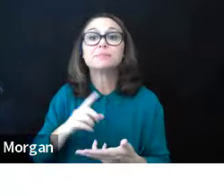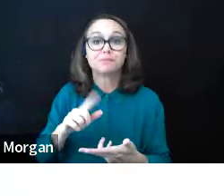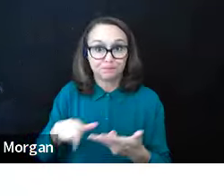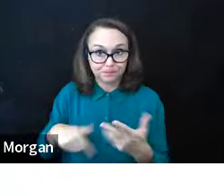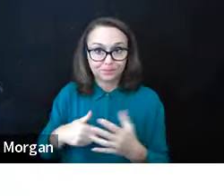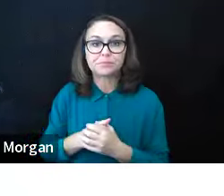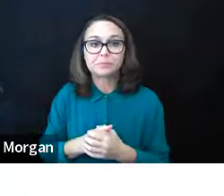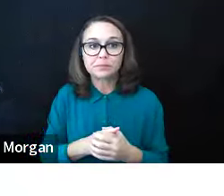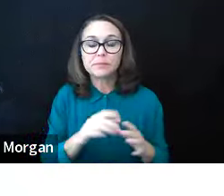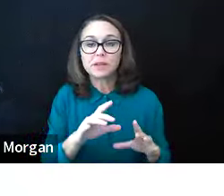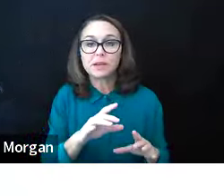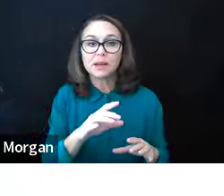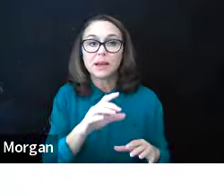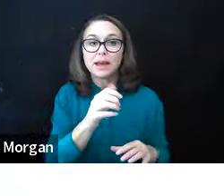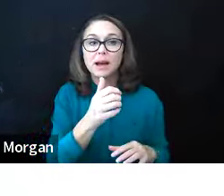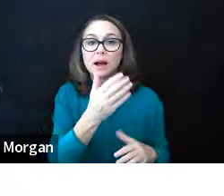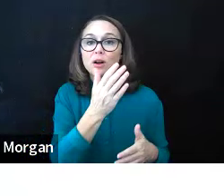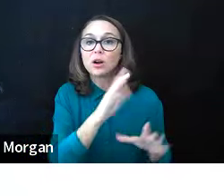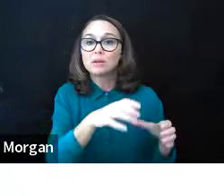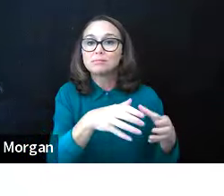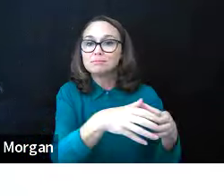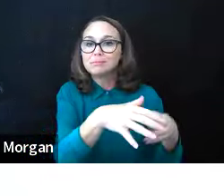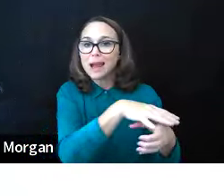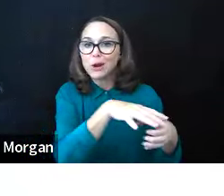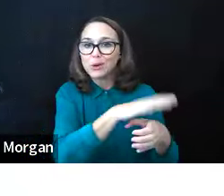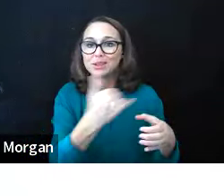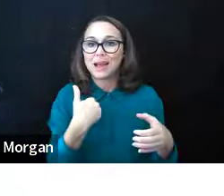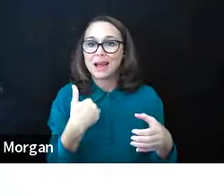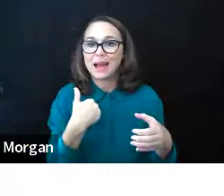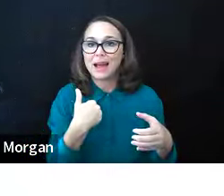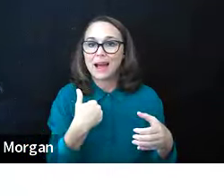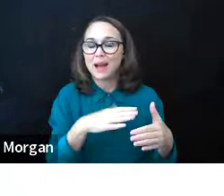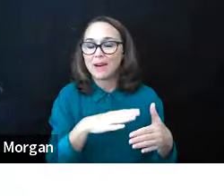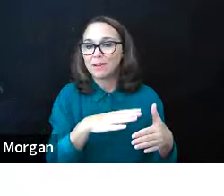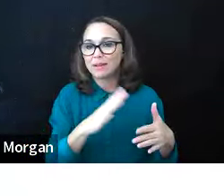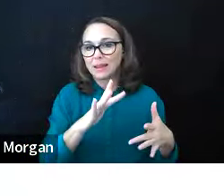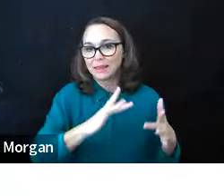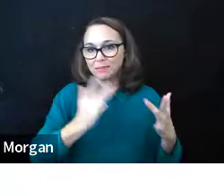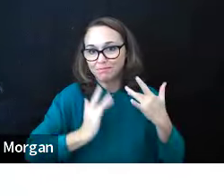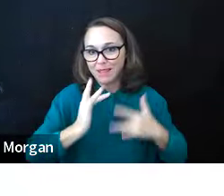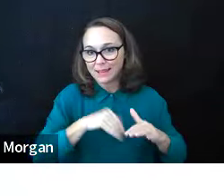rates of access to, or knowledge of PFML and the geographic communities with higher rates of birth